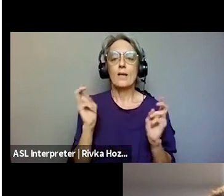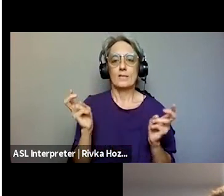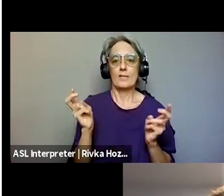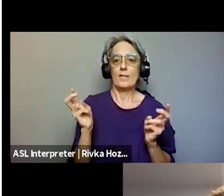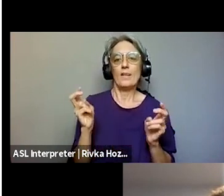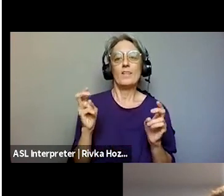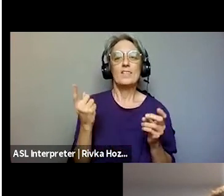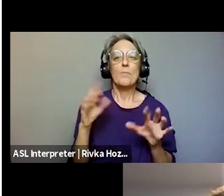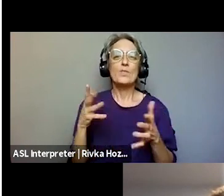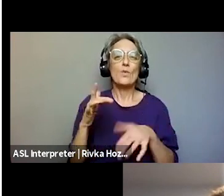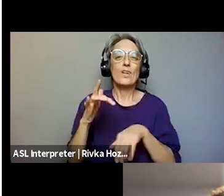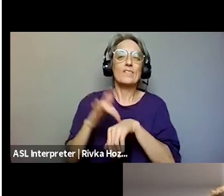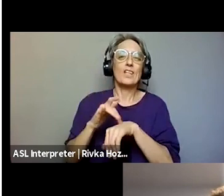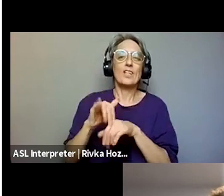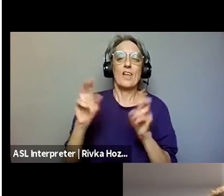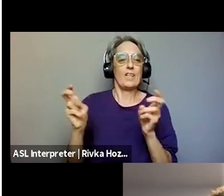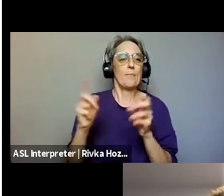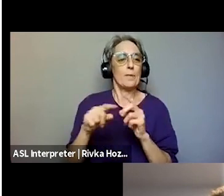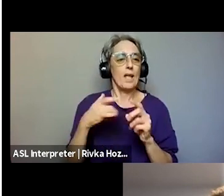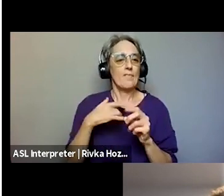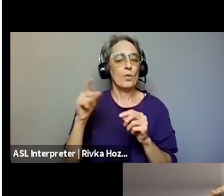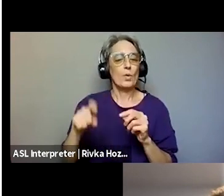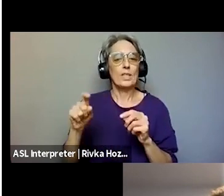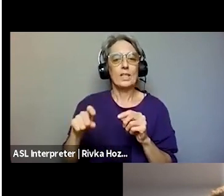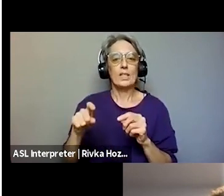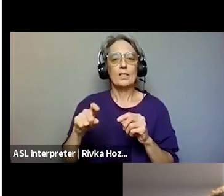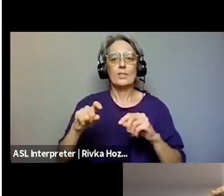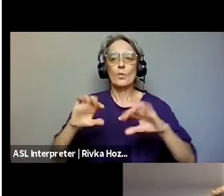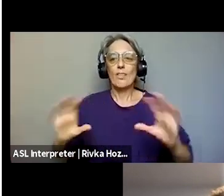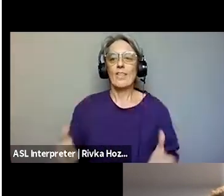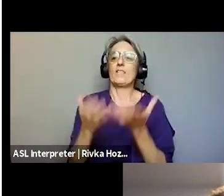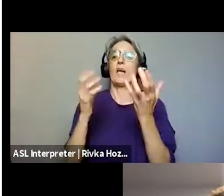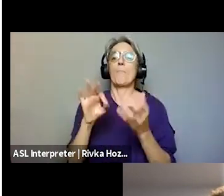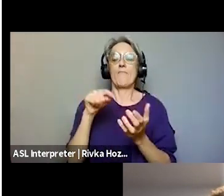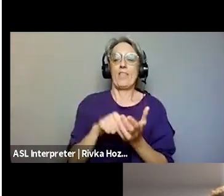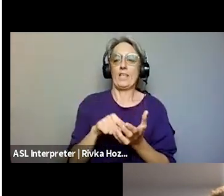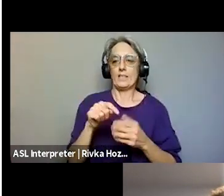upon but I feel there's need to be lifting up of this, the focus of this is heavily on